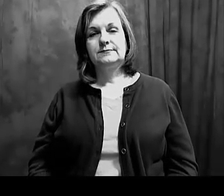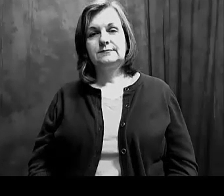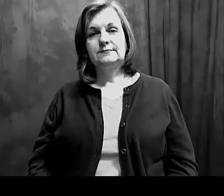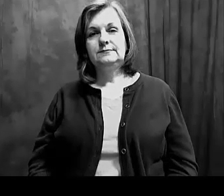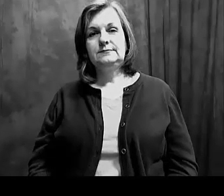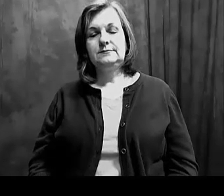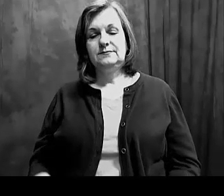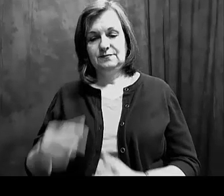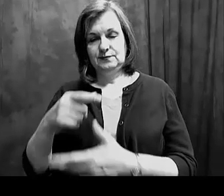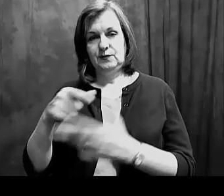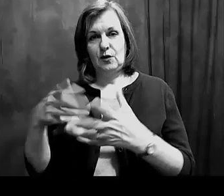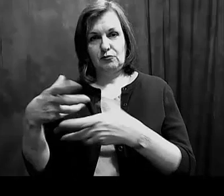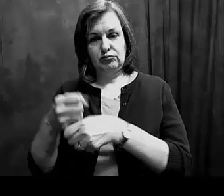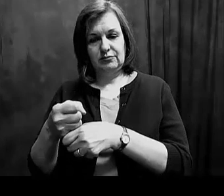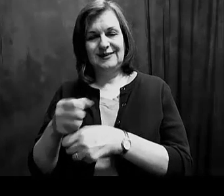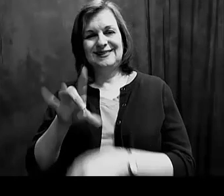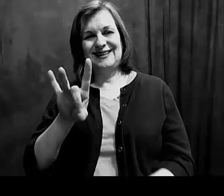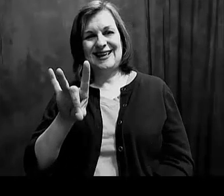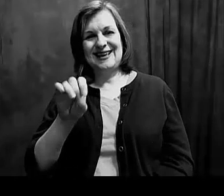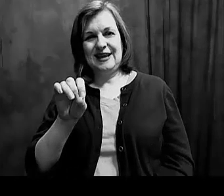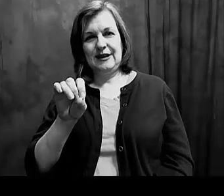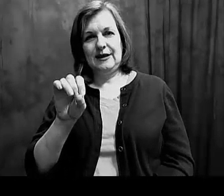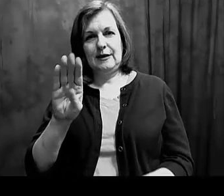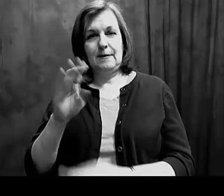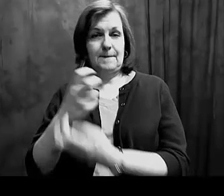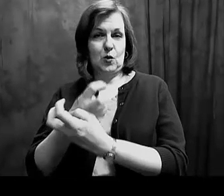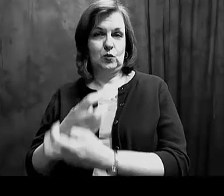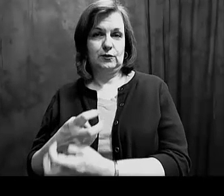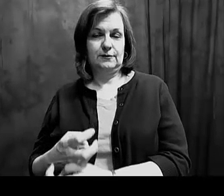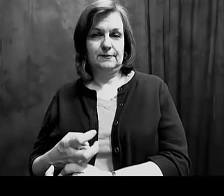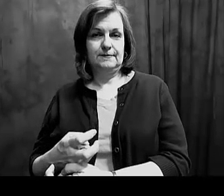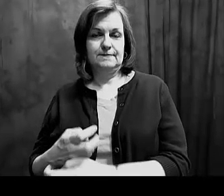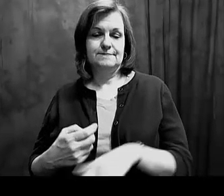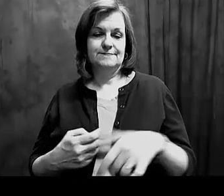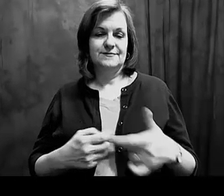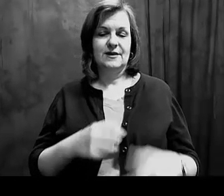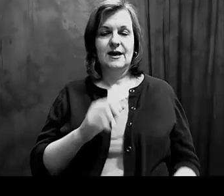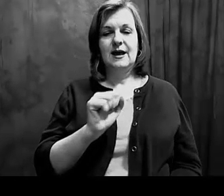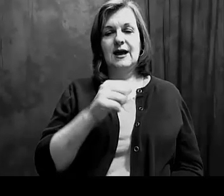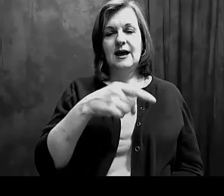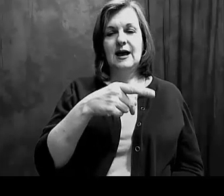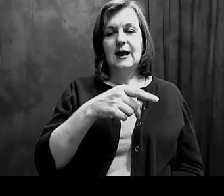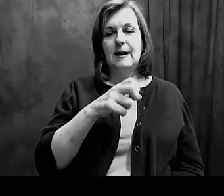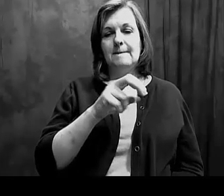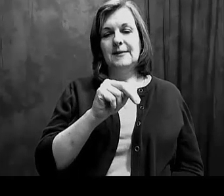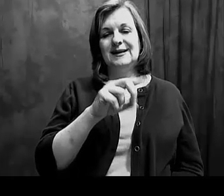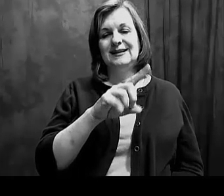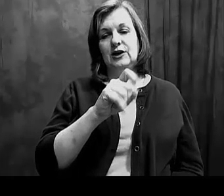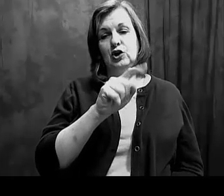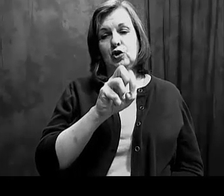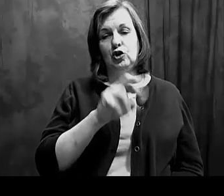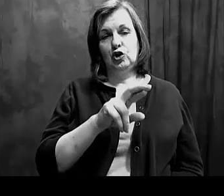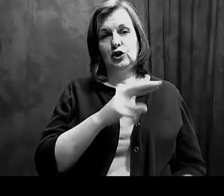80 bones you're appendicular skeleton is your arms